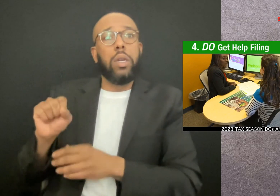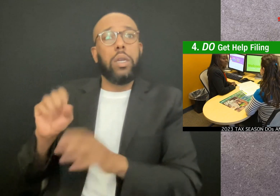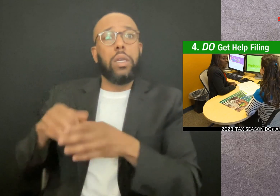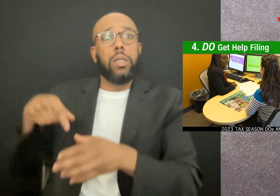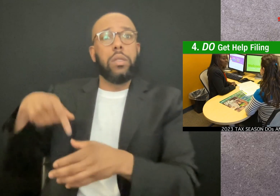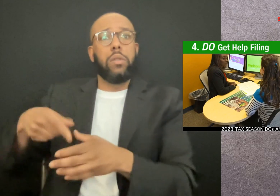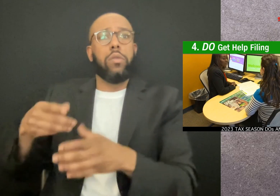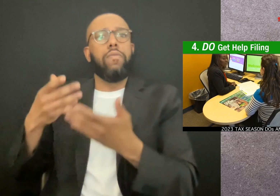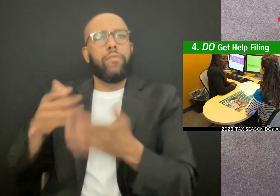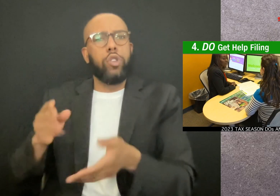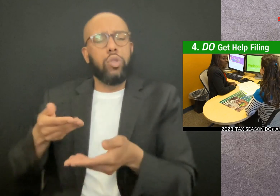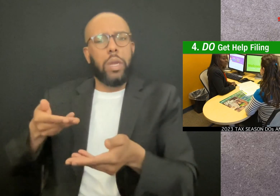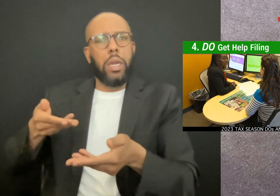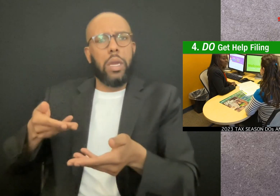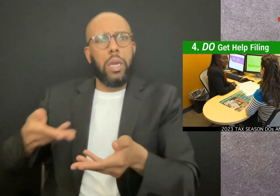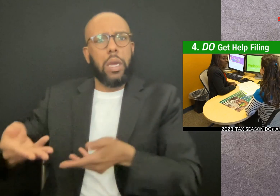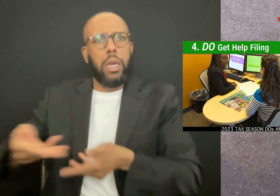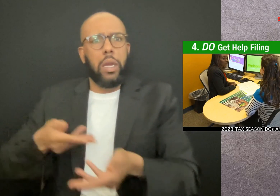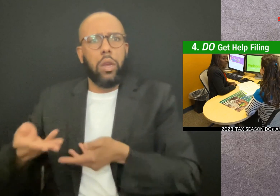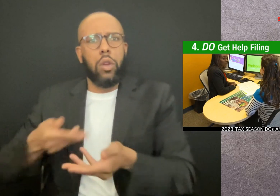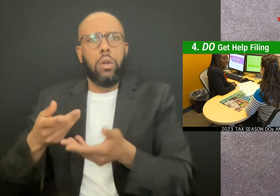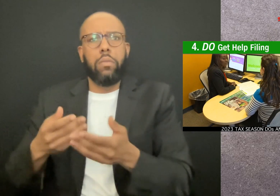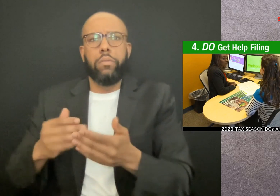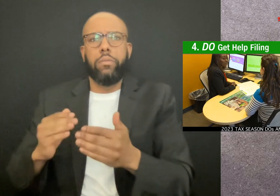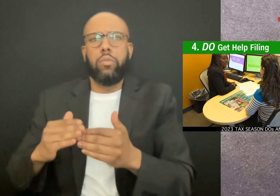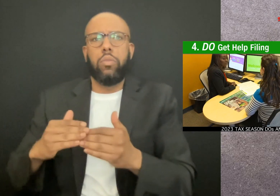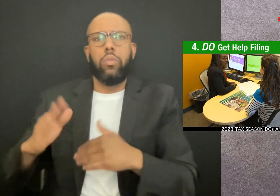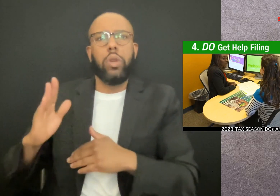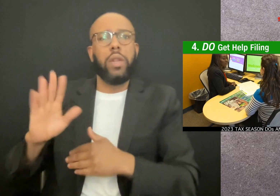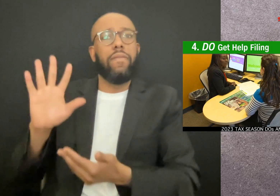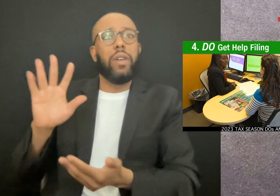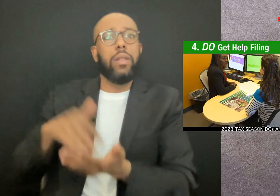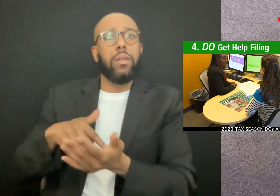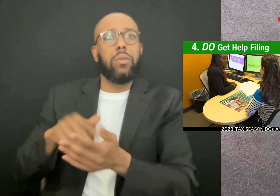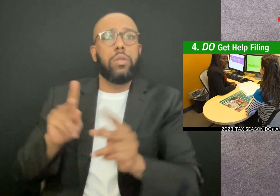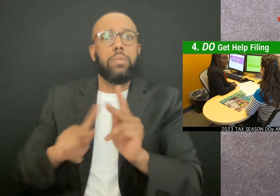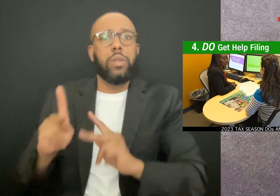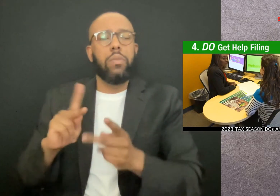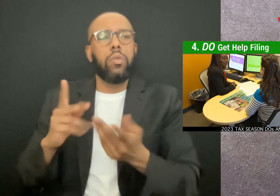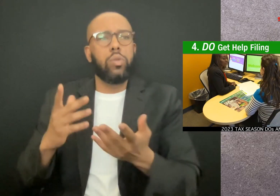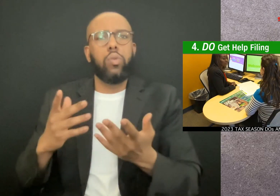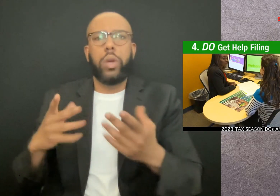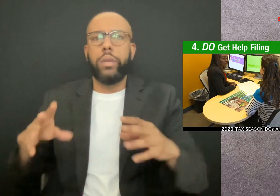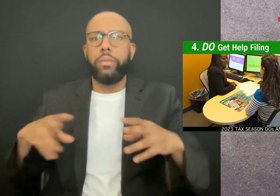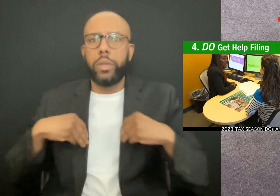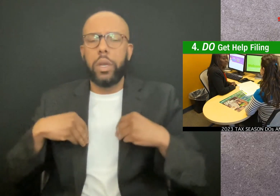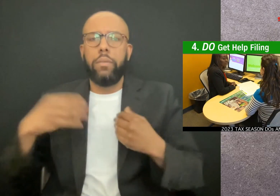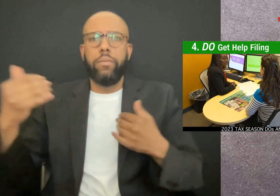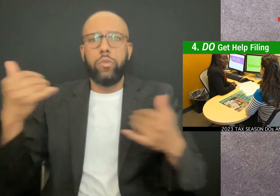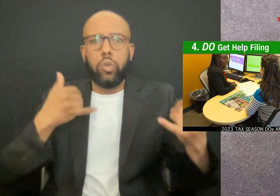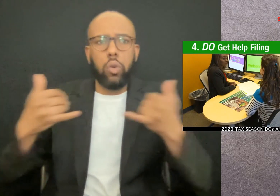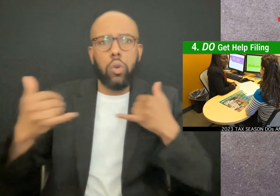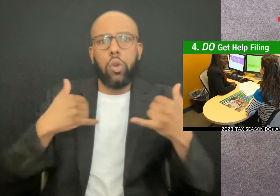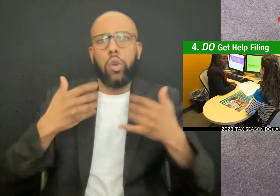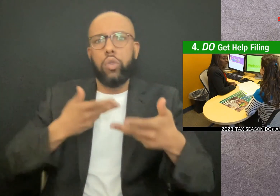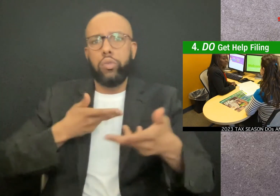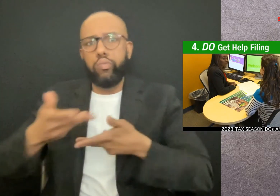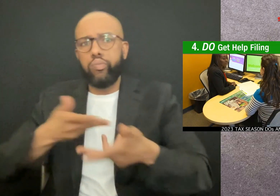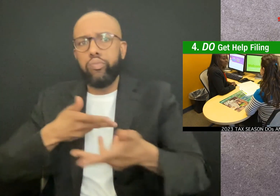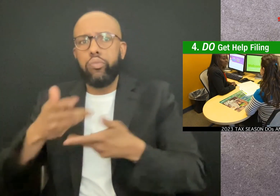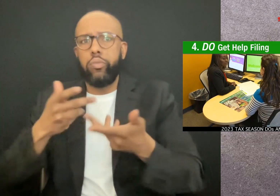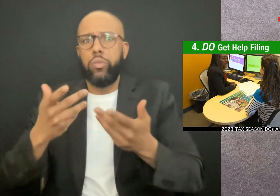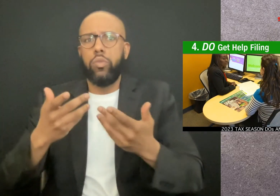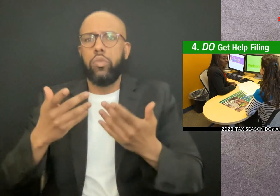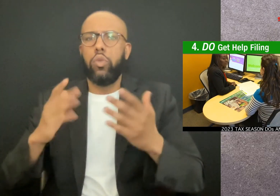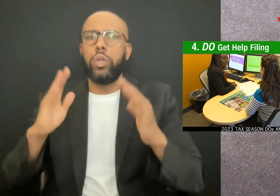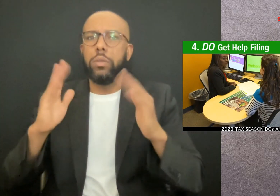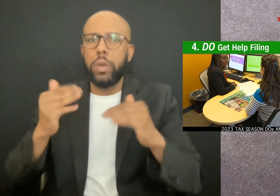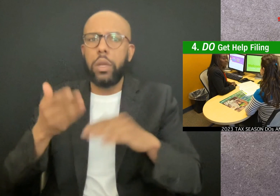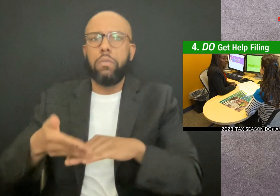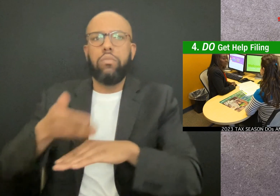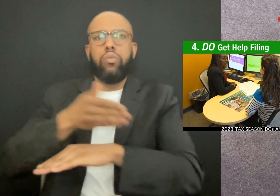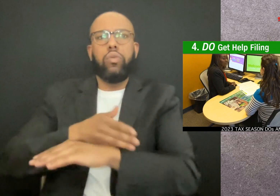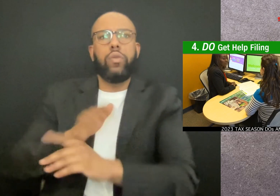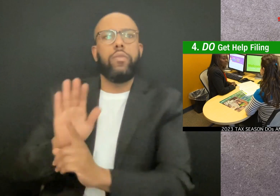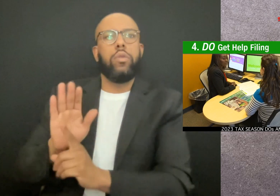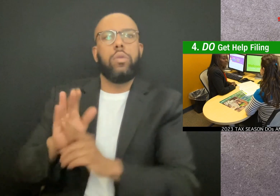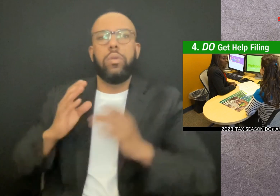the IRS hired more than 5000 people to take calls and expects improved customer service this year